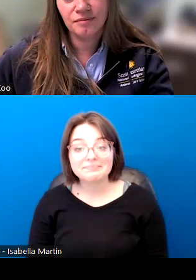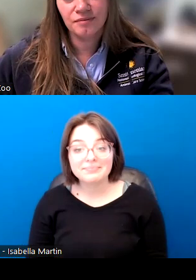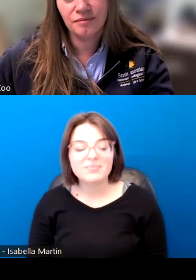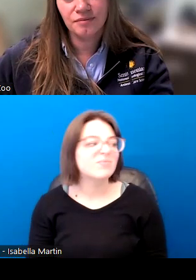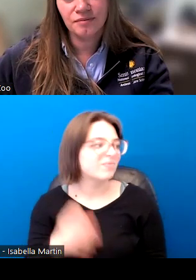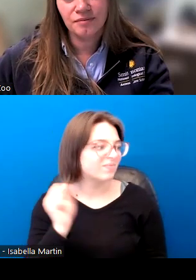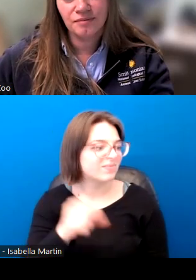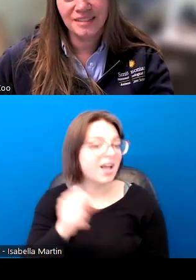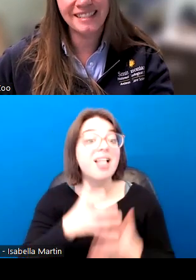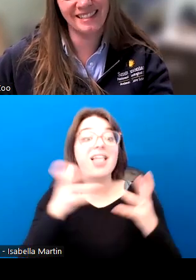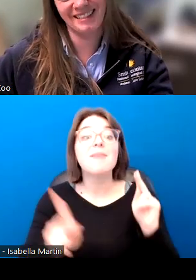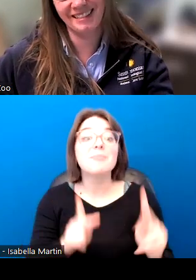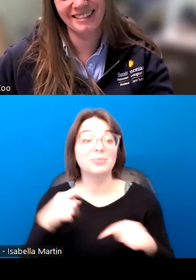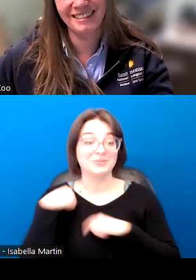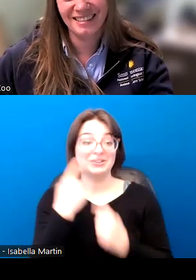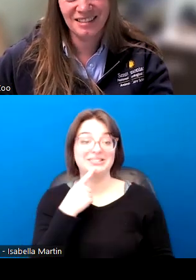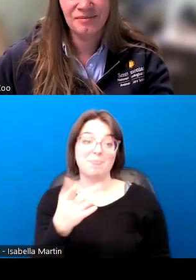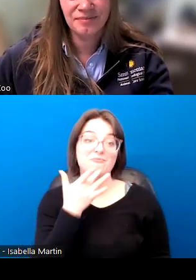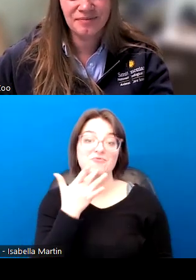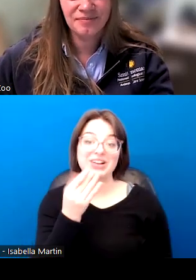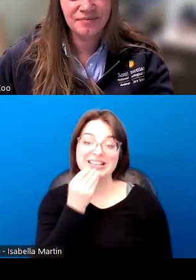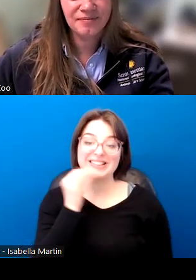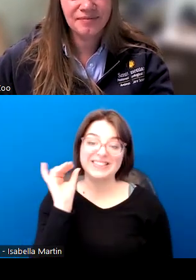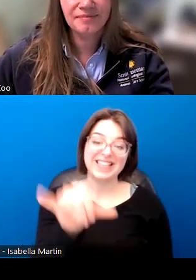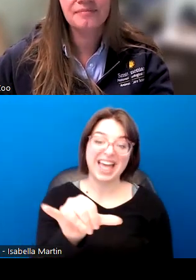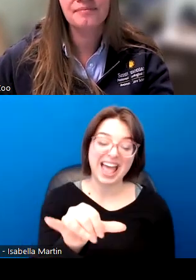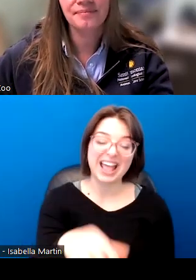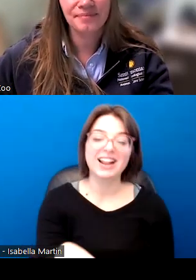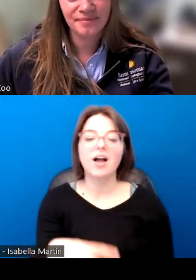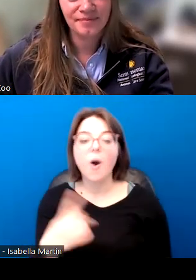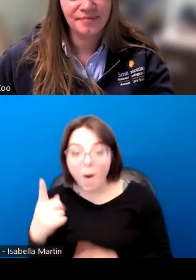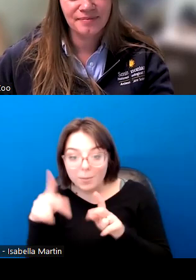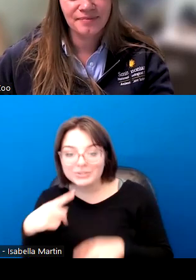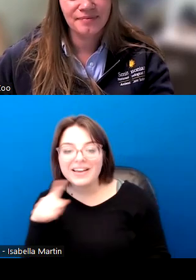is their preferred diet. Stuffy said that they're a vegan, so this definitely probably aligns very